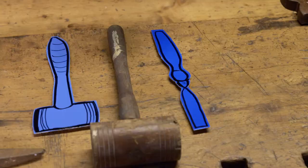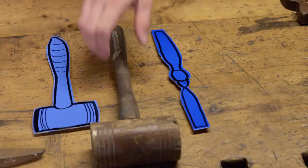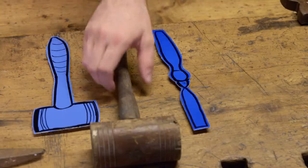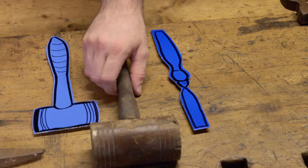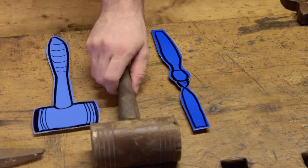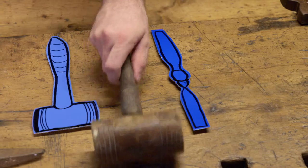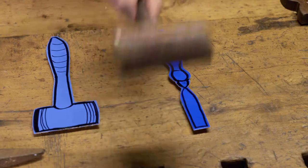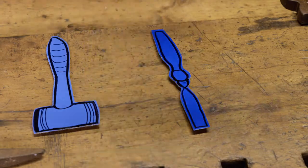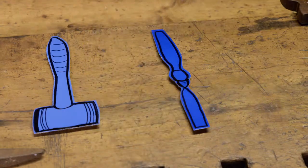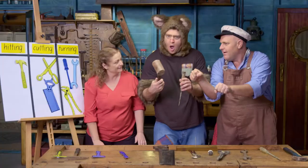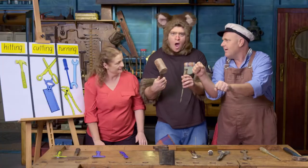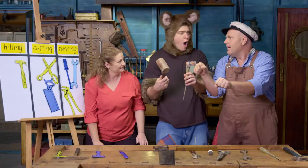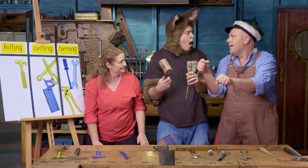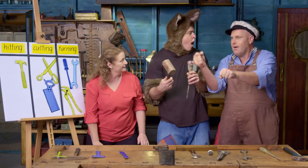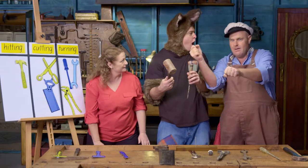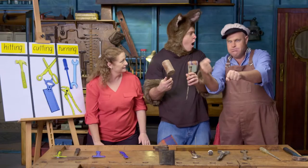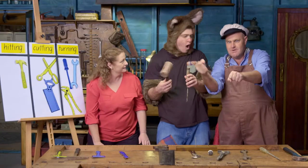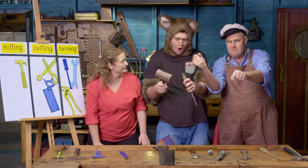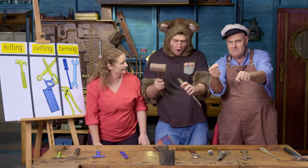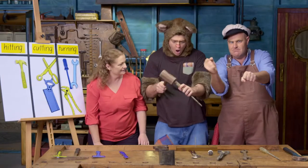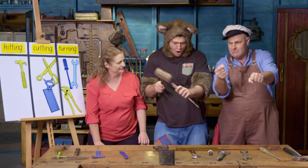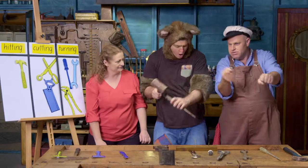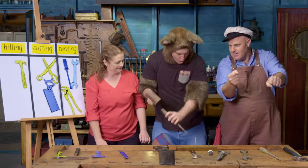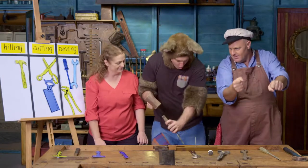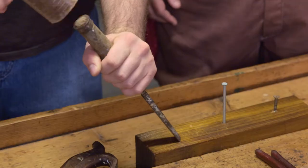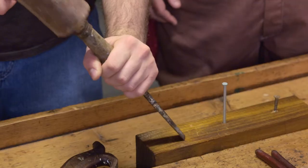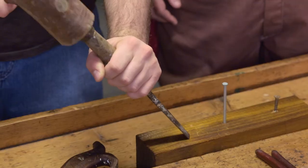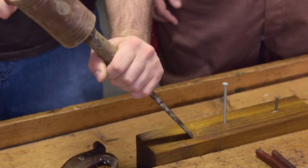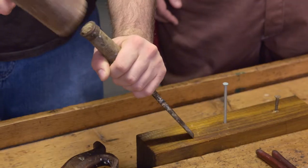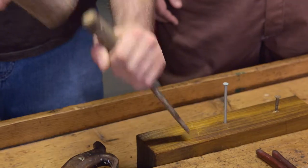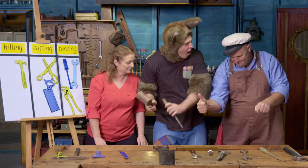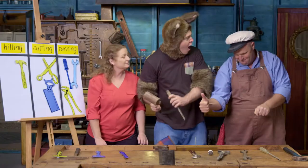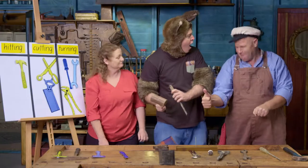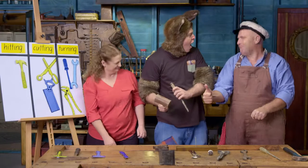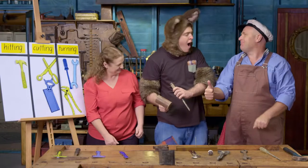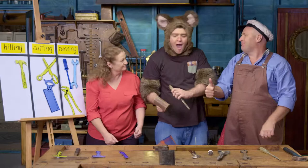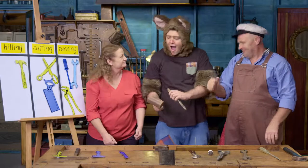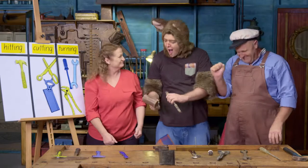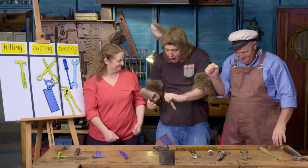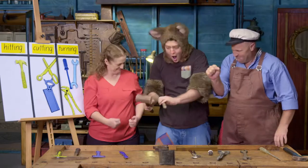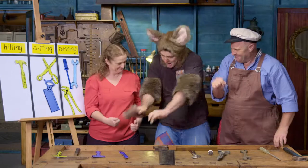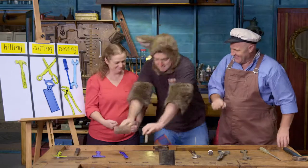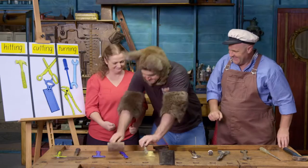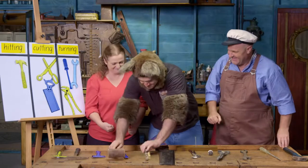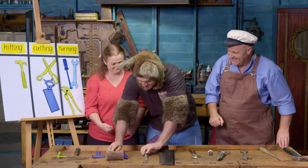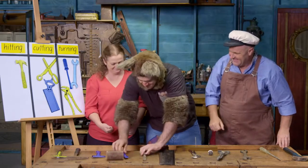Right. So you chisel it. Oh! OK.